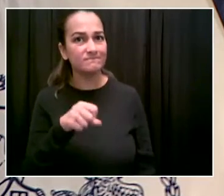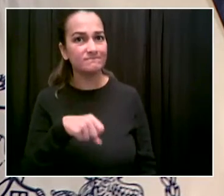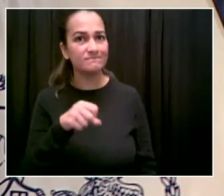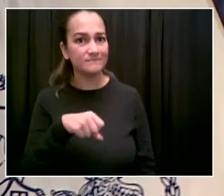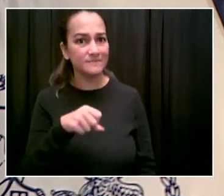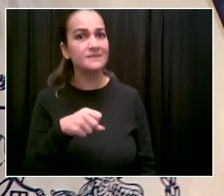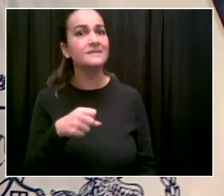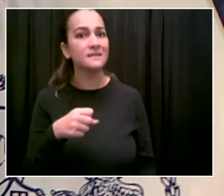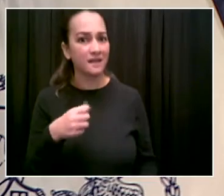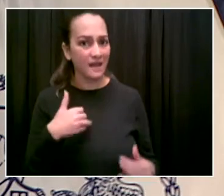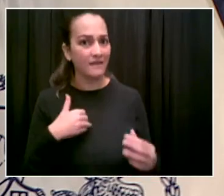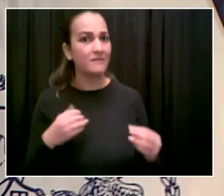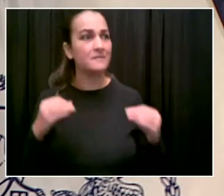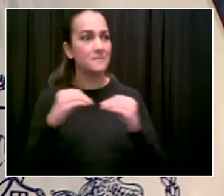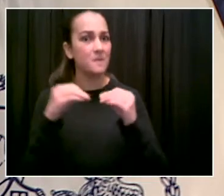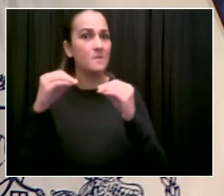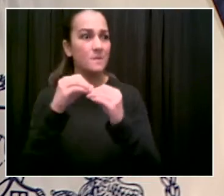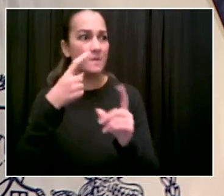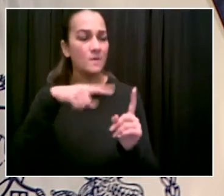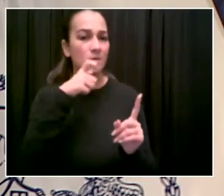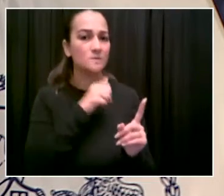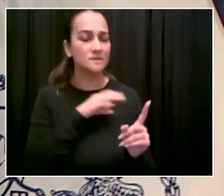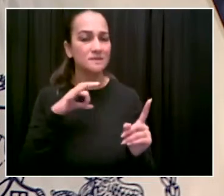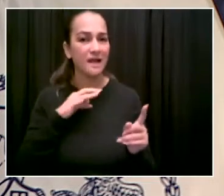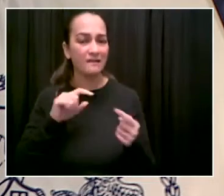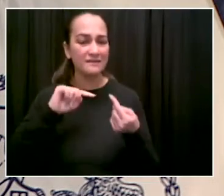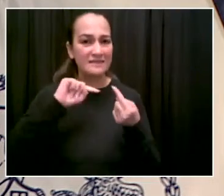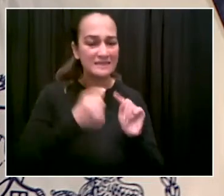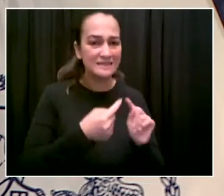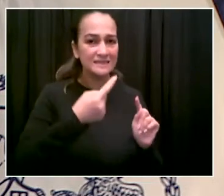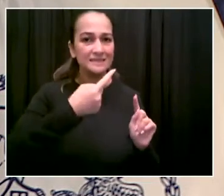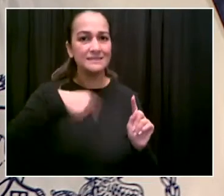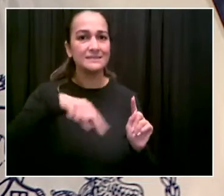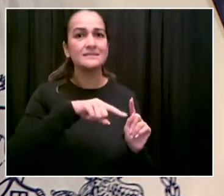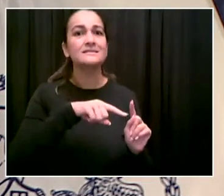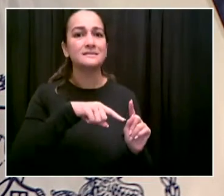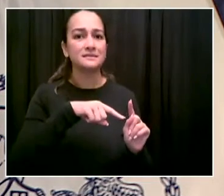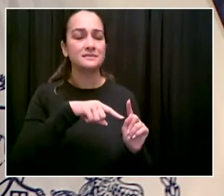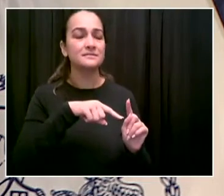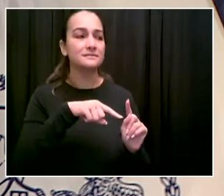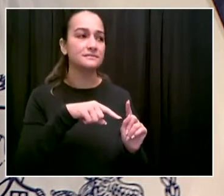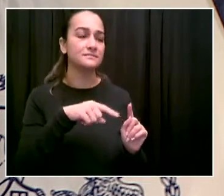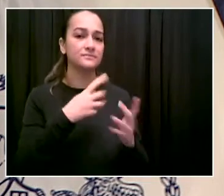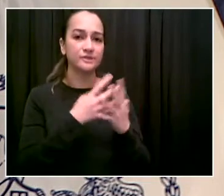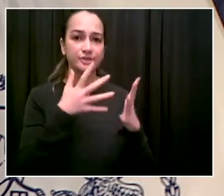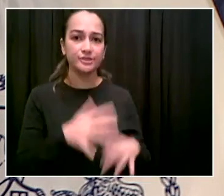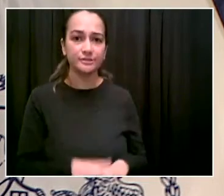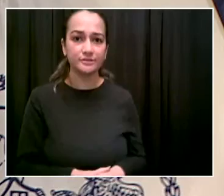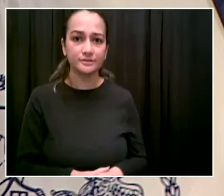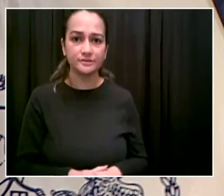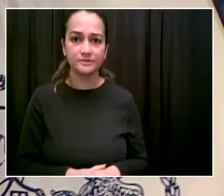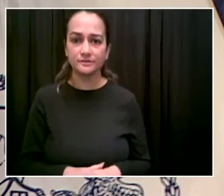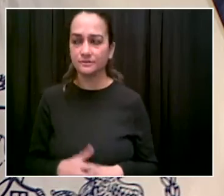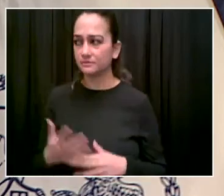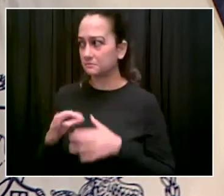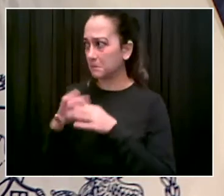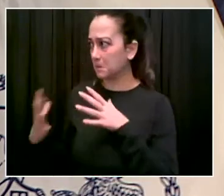CONFERENCES ARE CANCELED BECAUSE THERE AREN'T ENOUGH STAFF TO SUPPORT CLIENTS. THERE IS A STEADY INCREASE IN USE OF FCORE INCIENDTS AND A DISTURBING RISE IN SECURITY AND ADEQUATE